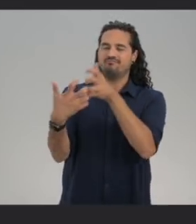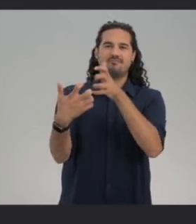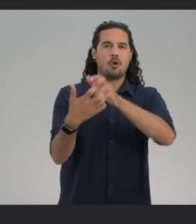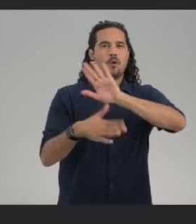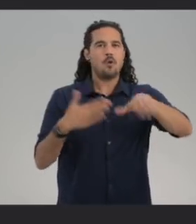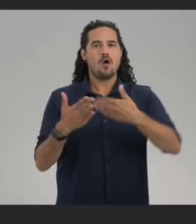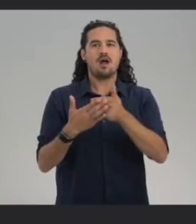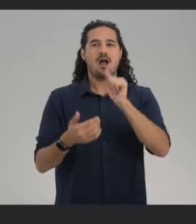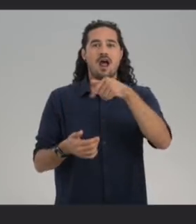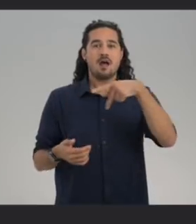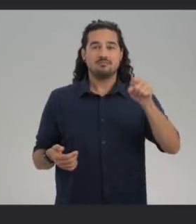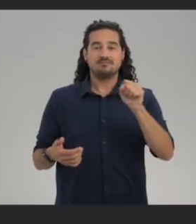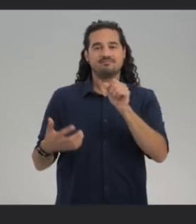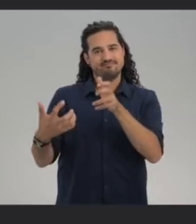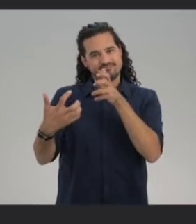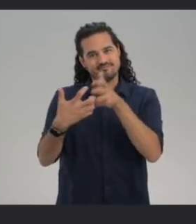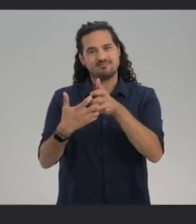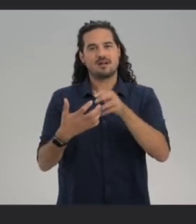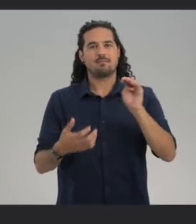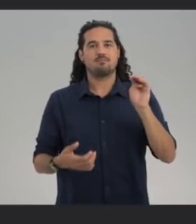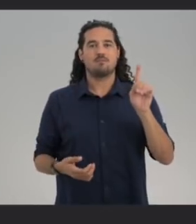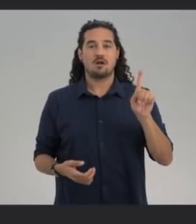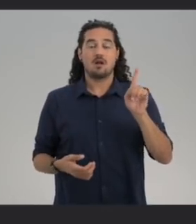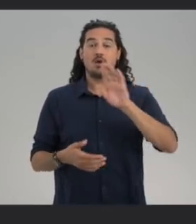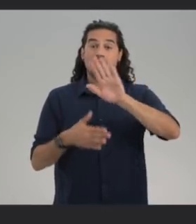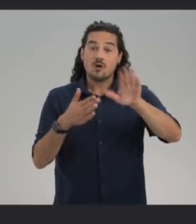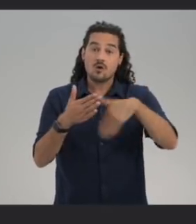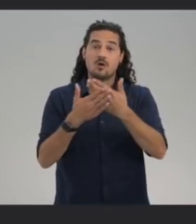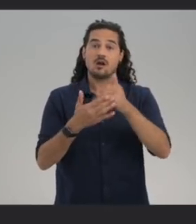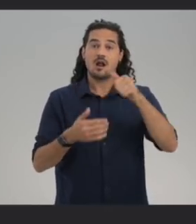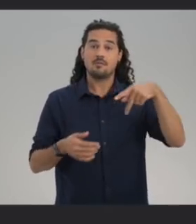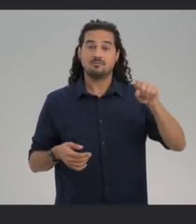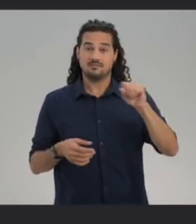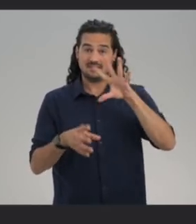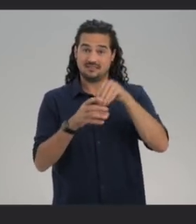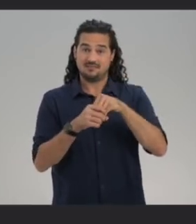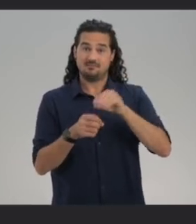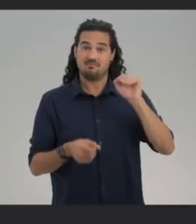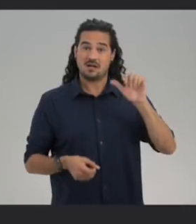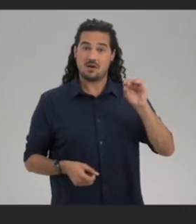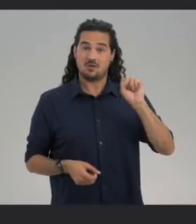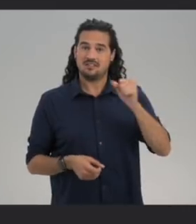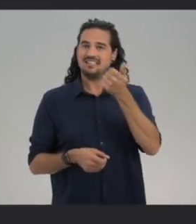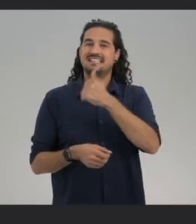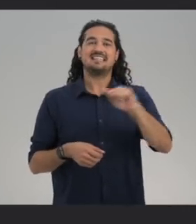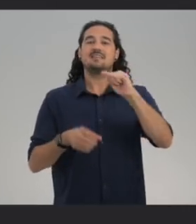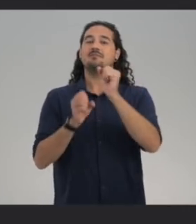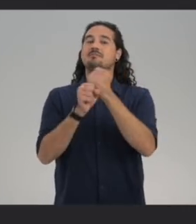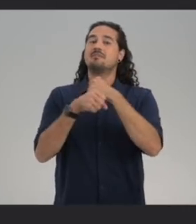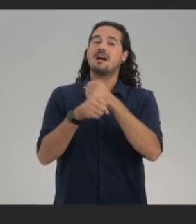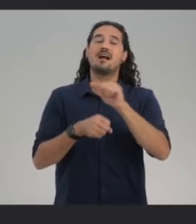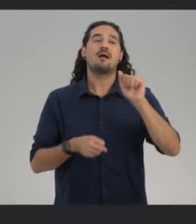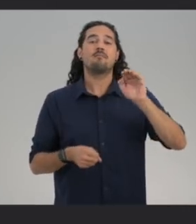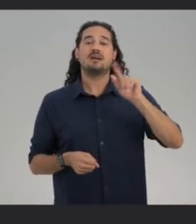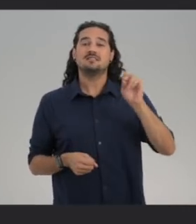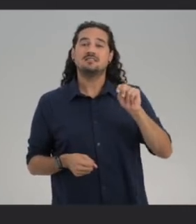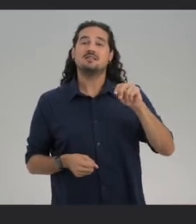from every app that comes with macOS to every other app made by Apple. Apps like Pages, Numbers and Keynote,